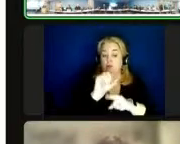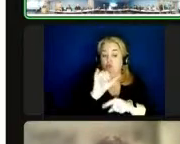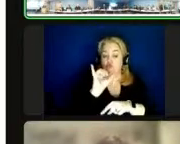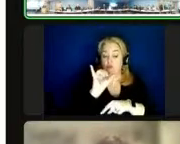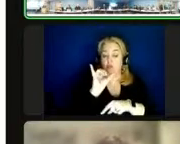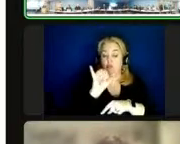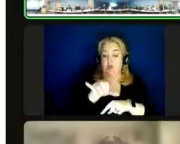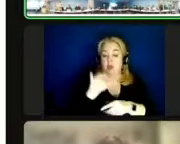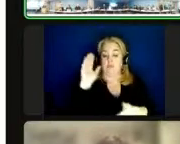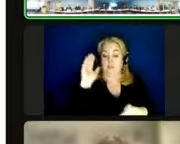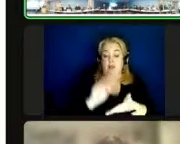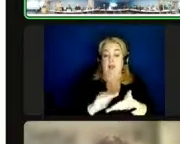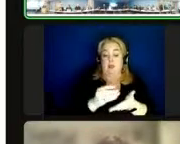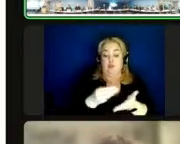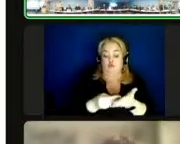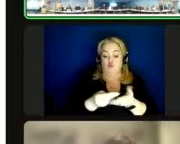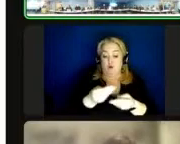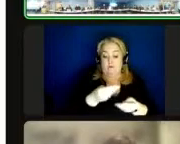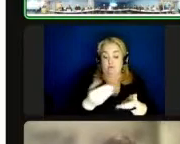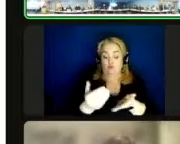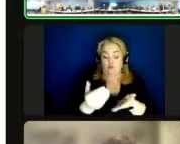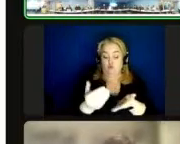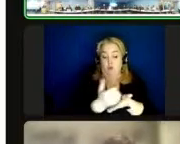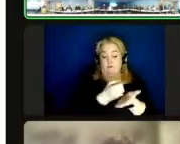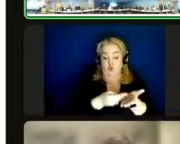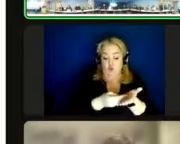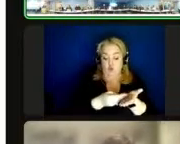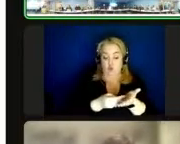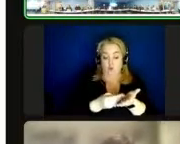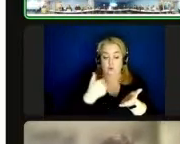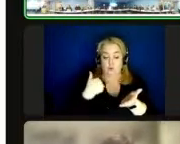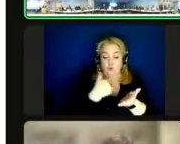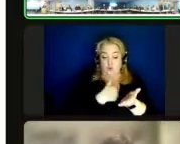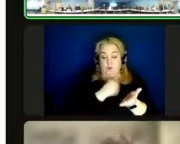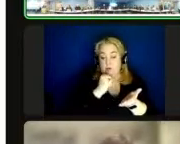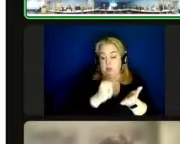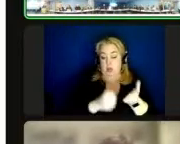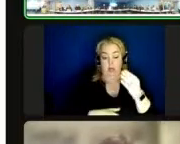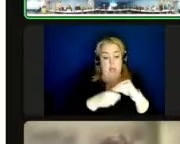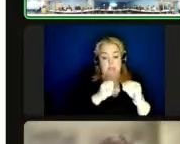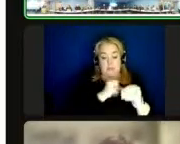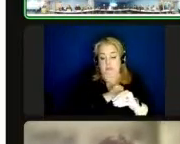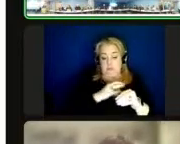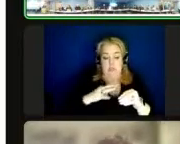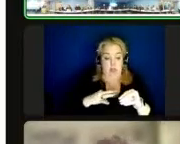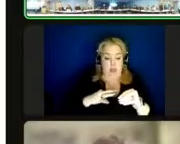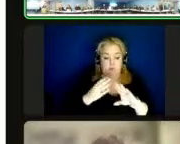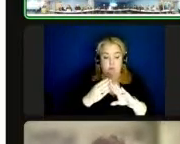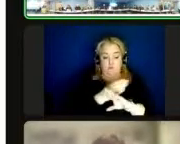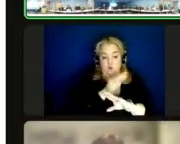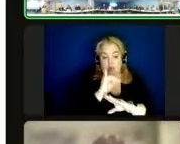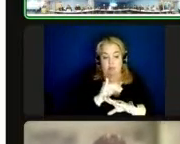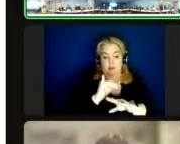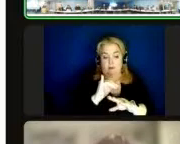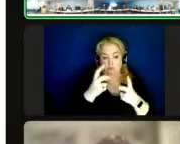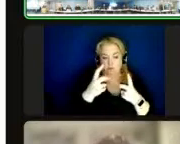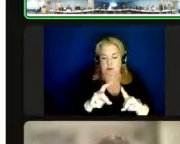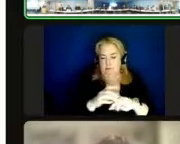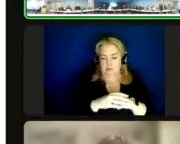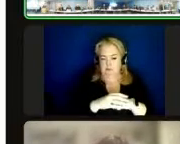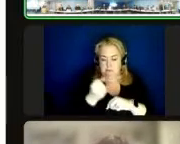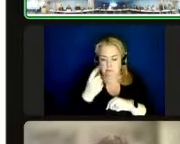ON THE REVENUE INCREASES AND IN